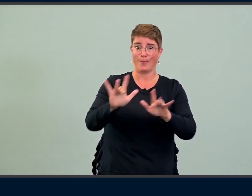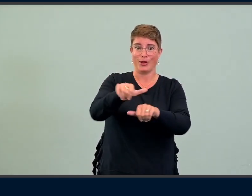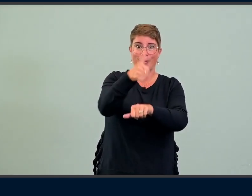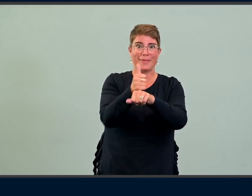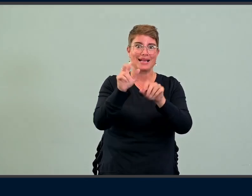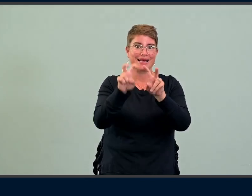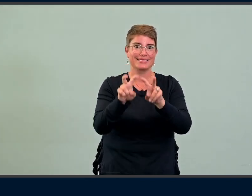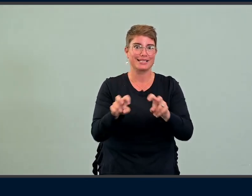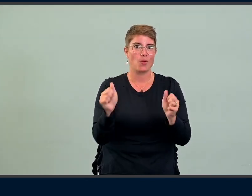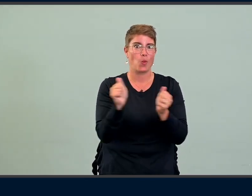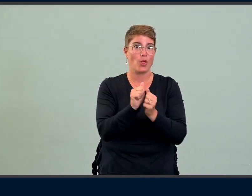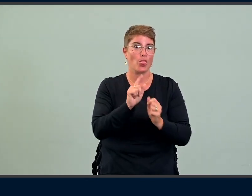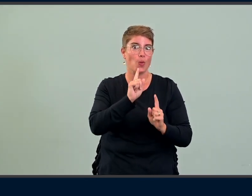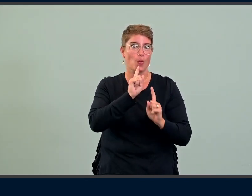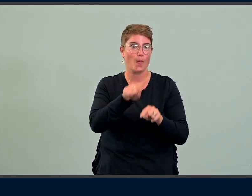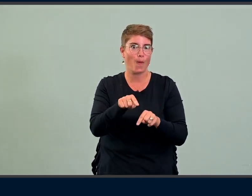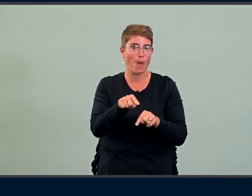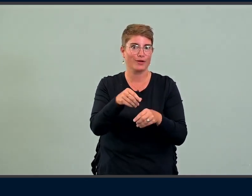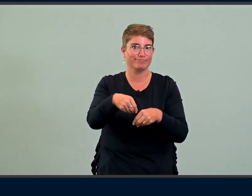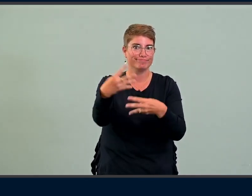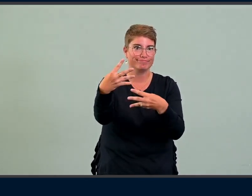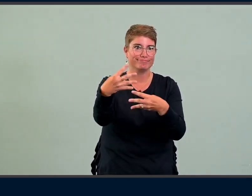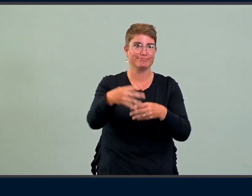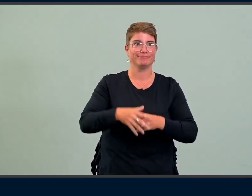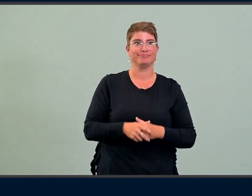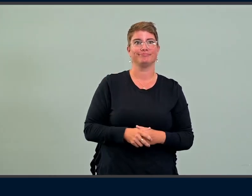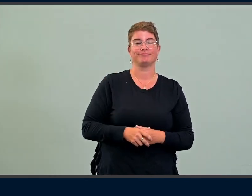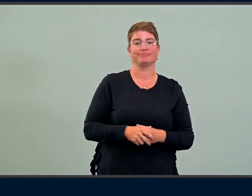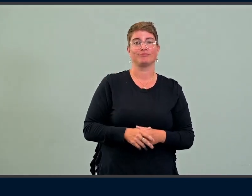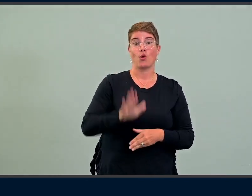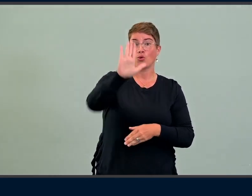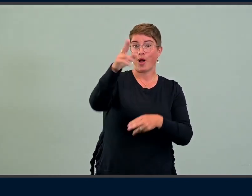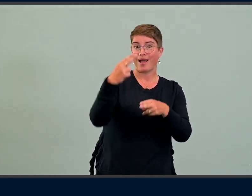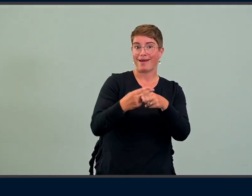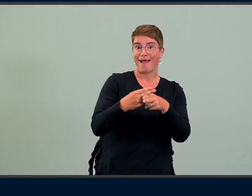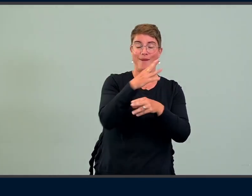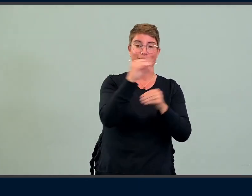all around the US. You will have access to computer-based assessments with the